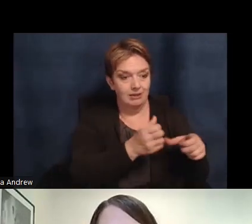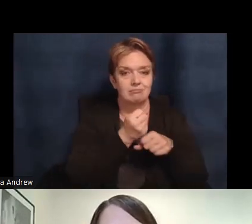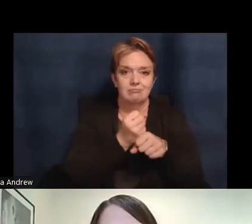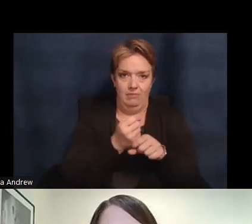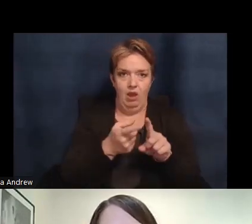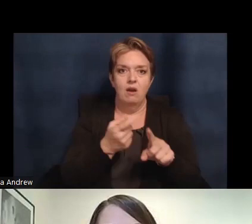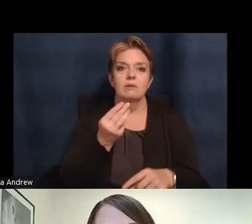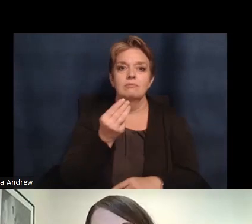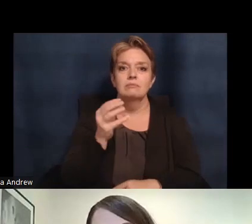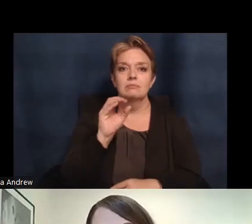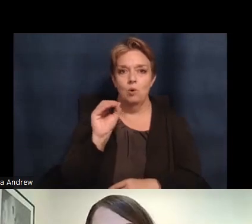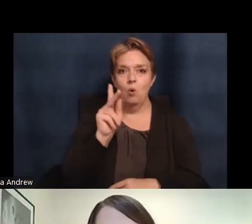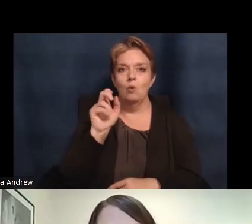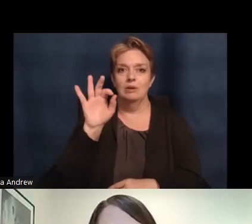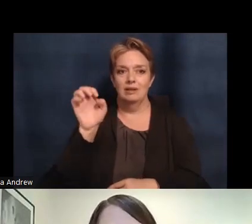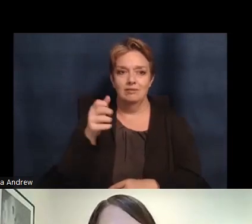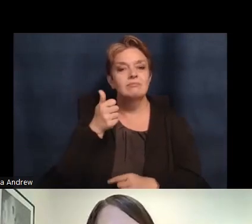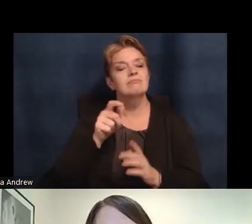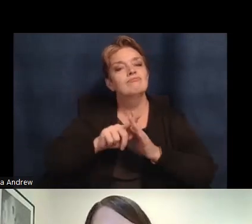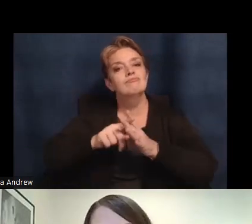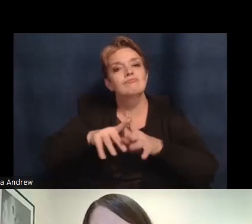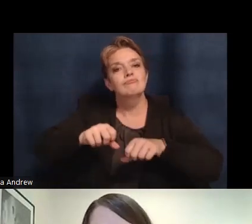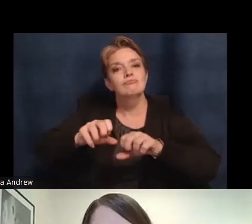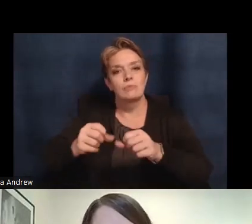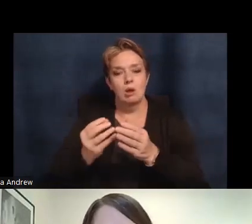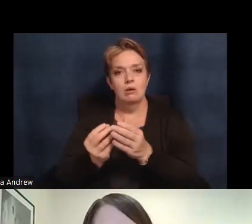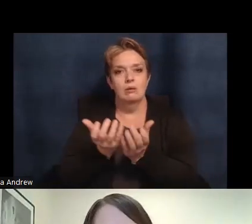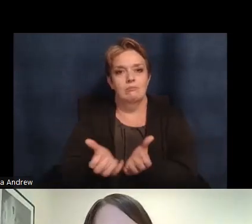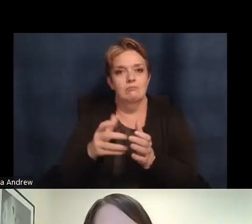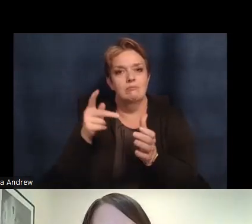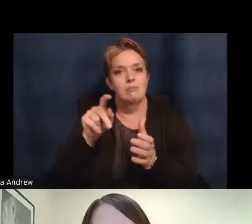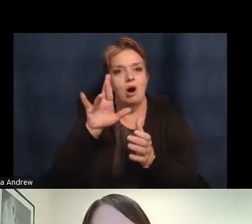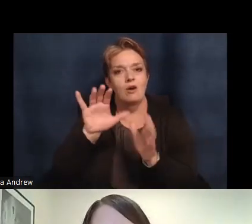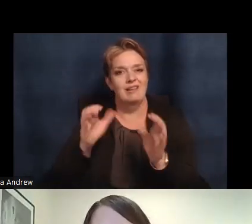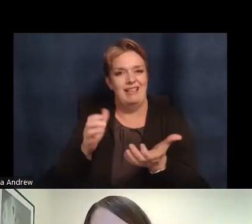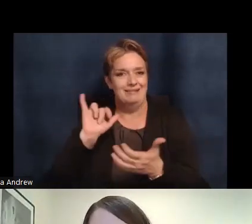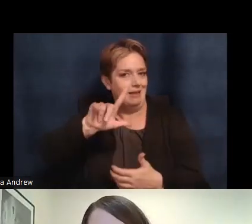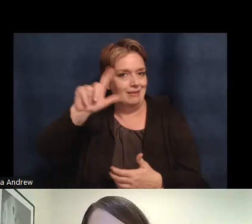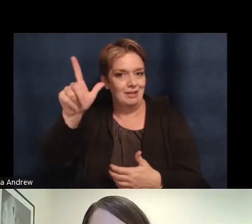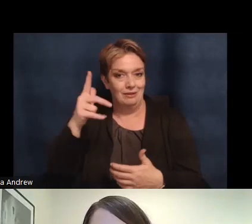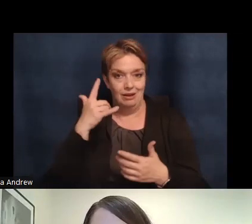She started taking pottery classes later in life after her vision had started to go.